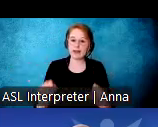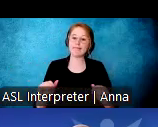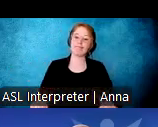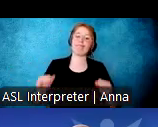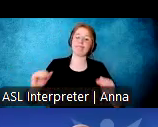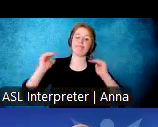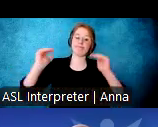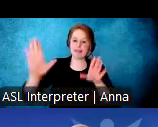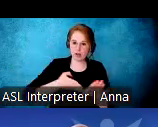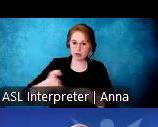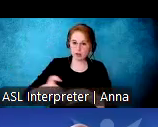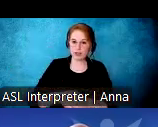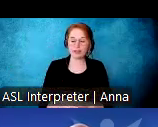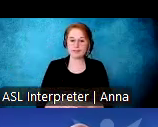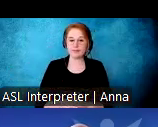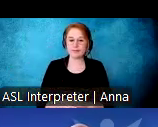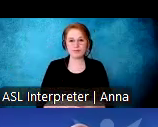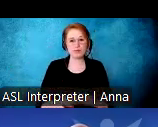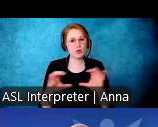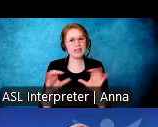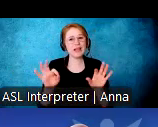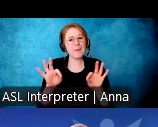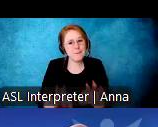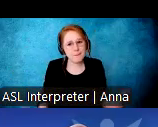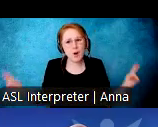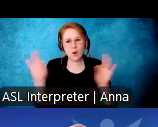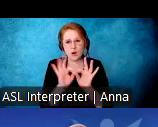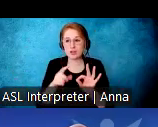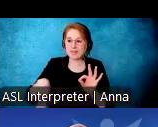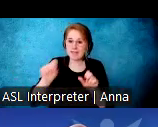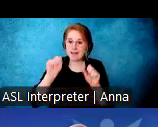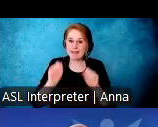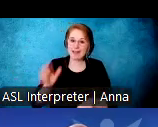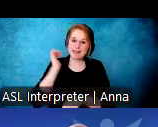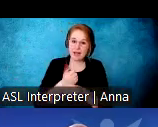Credentialing is really important to allow people to be able to create their own career pathways.